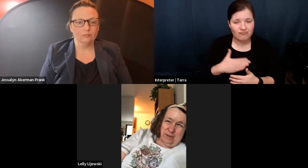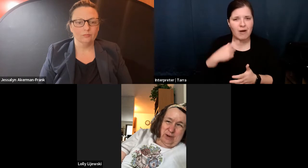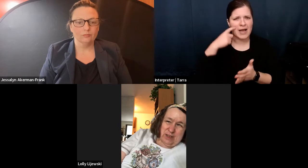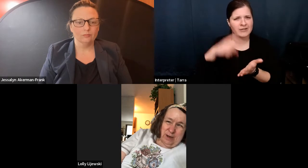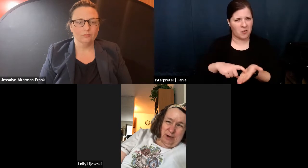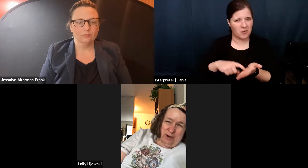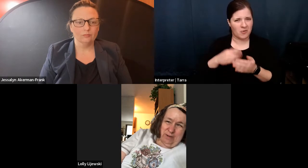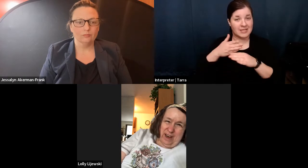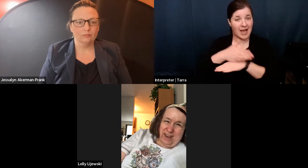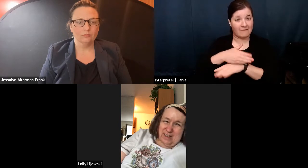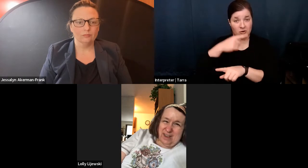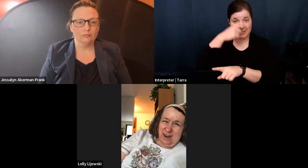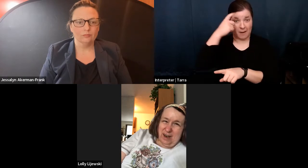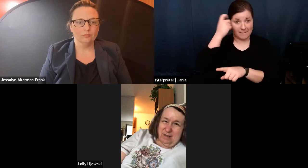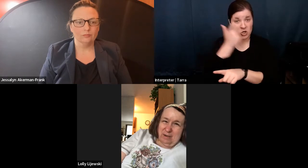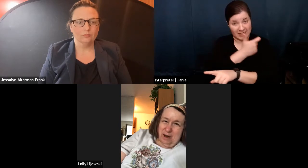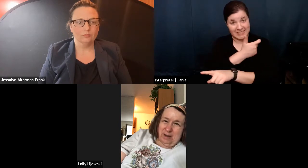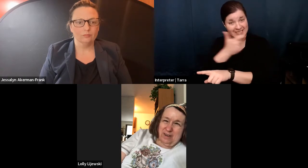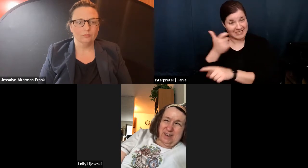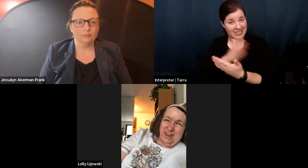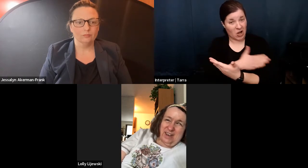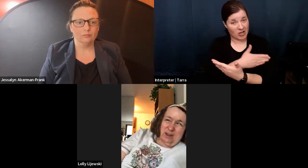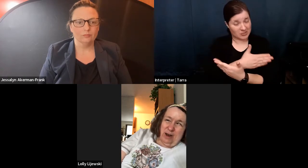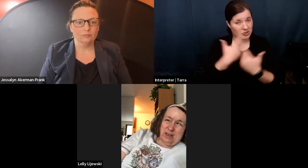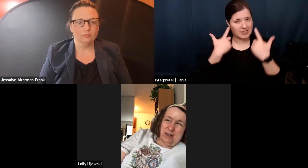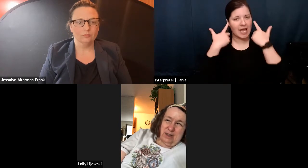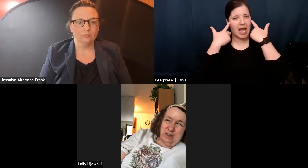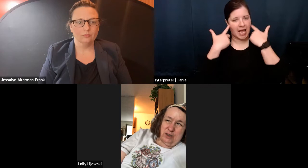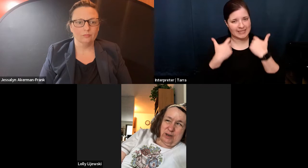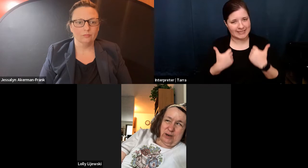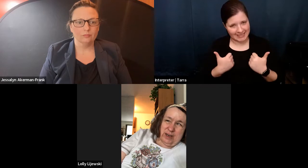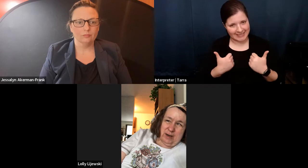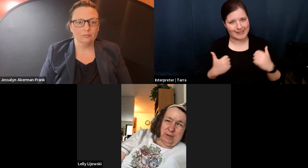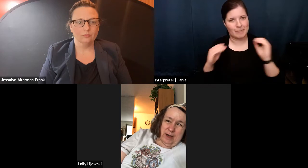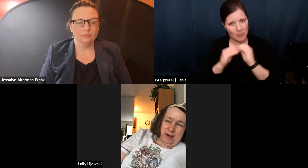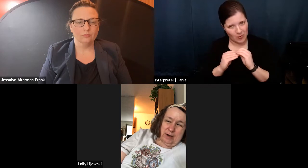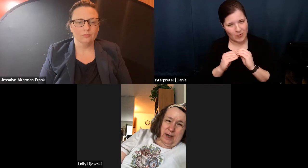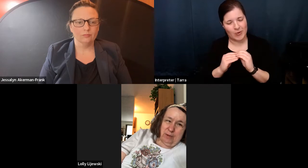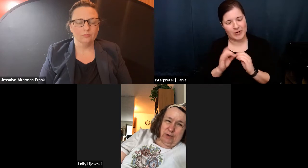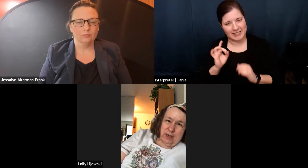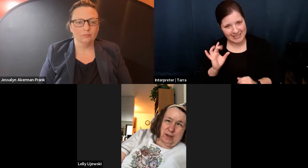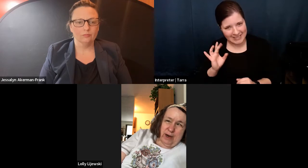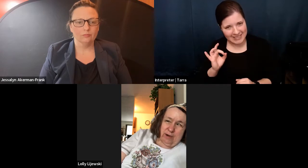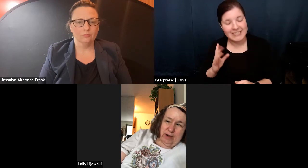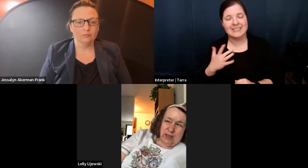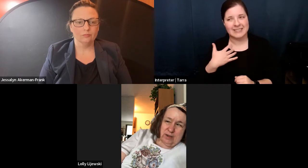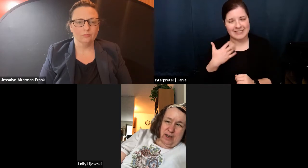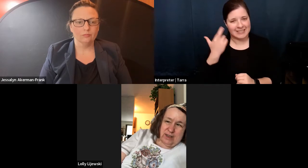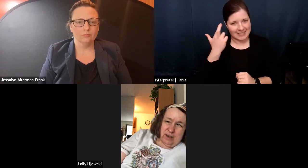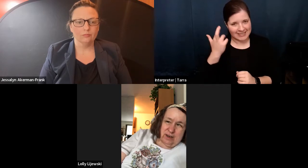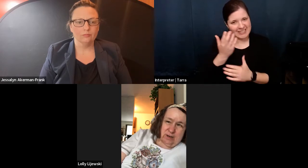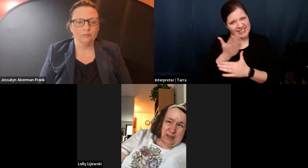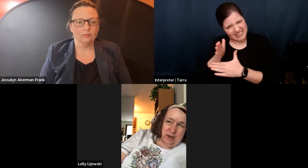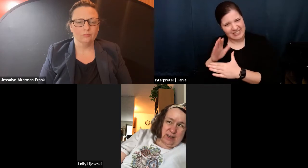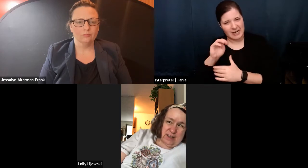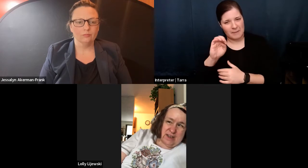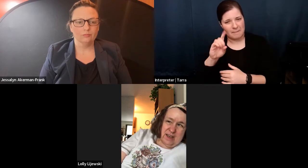different venues.